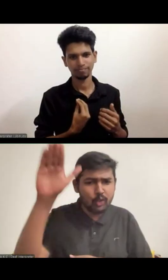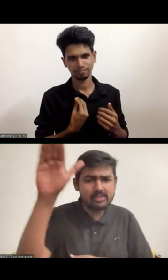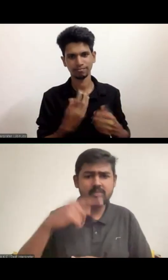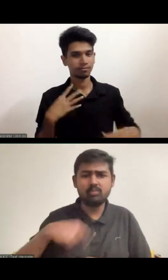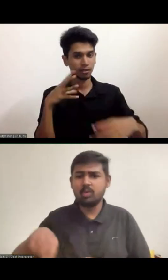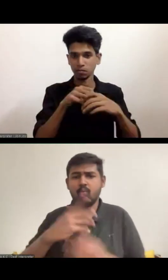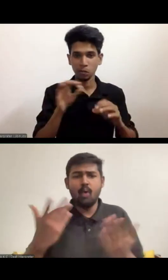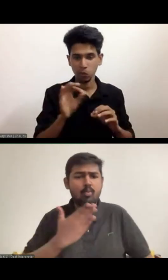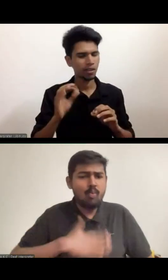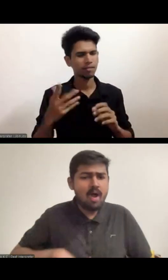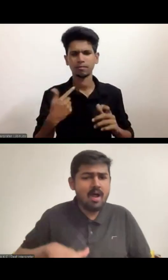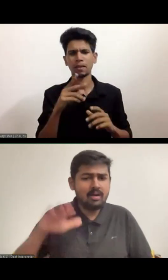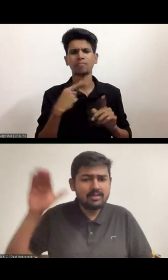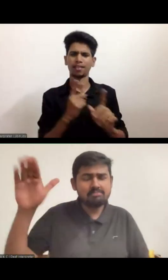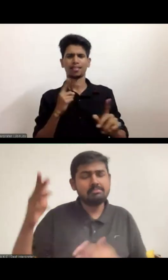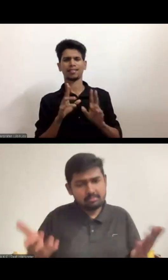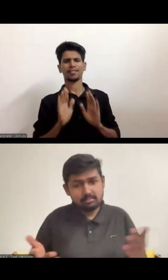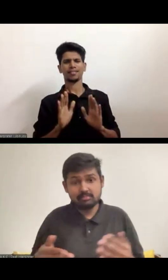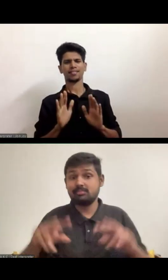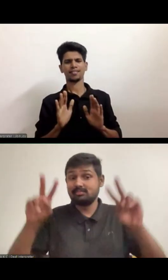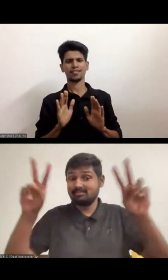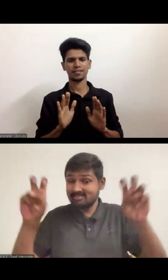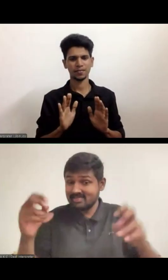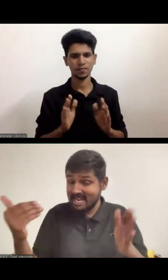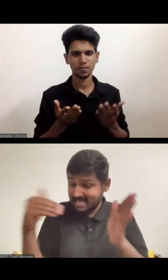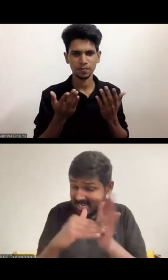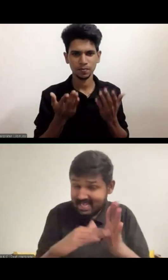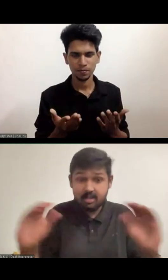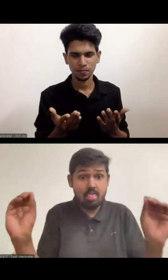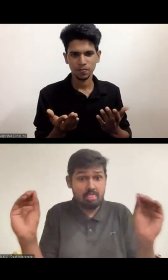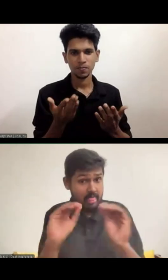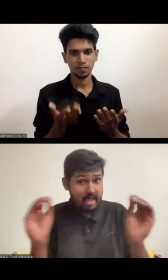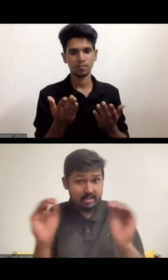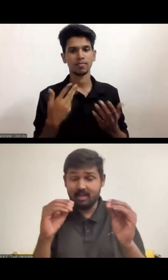And this is the area I've been working in for quite a long time.